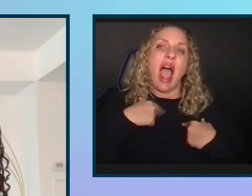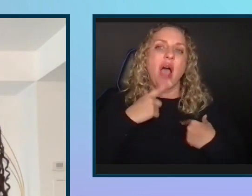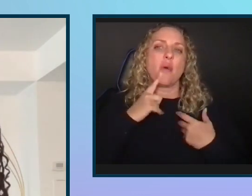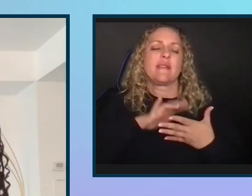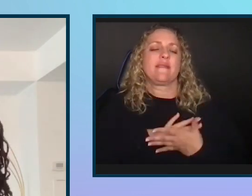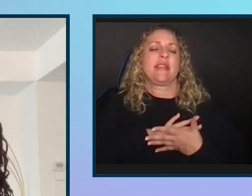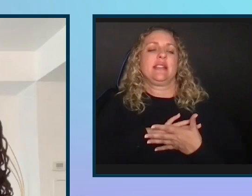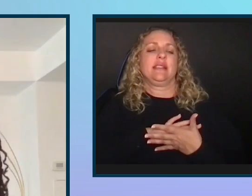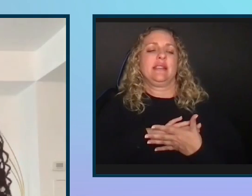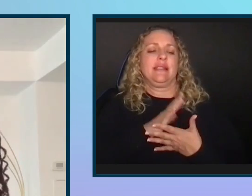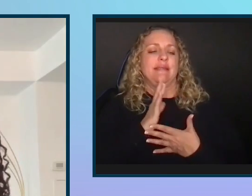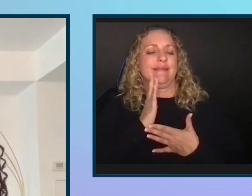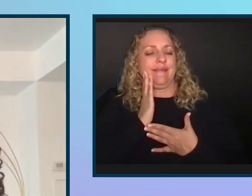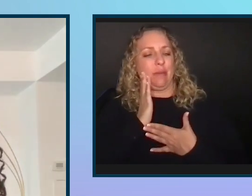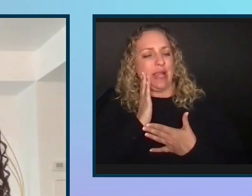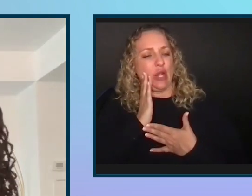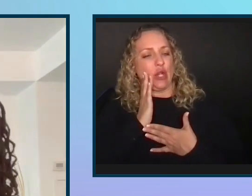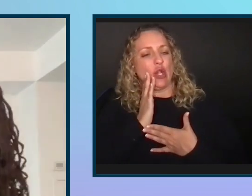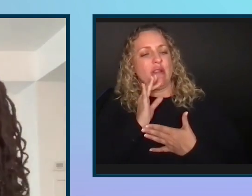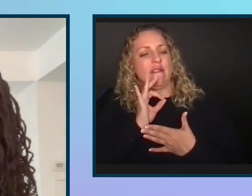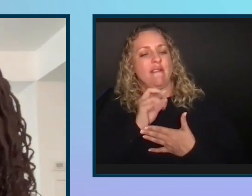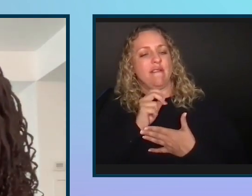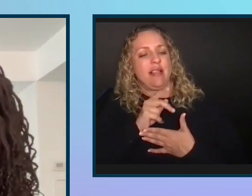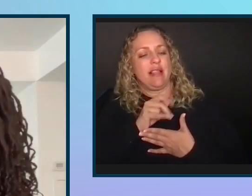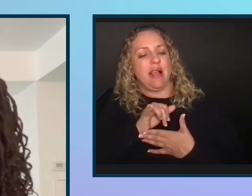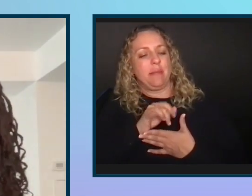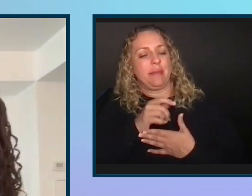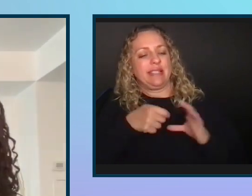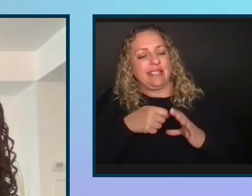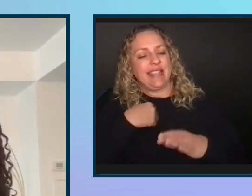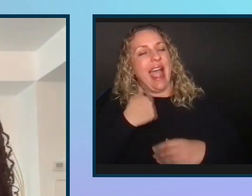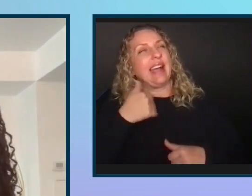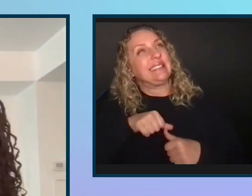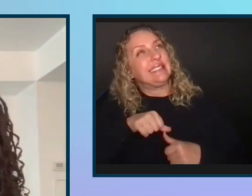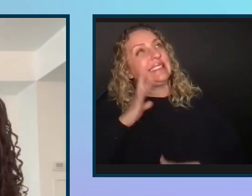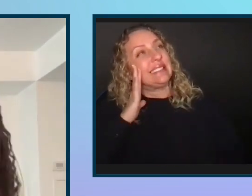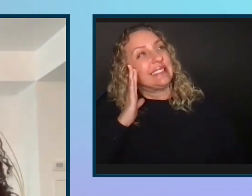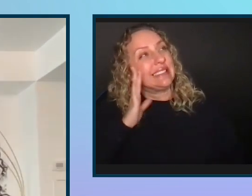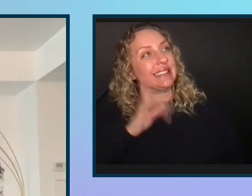so they work for me, but that's a really good point. Like I definitely would be curious to see what other people are thinking of,